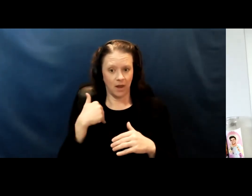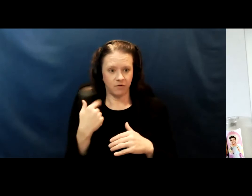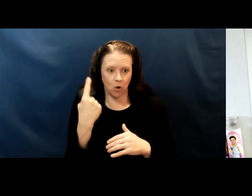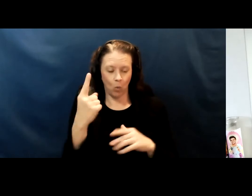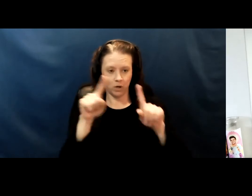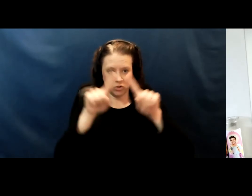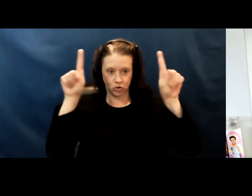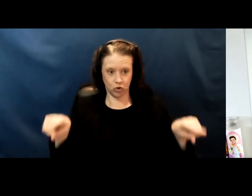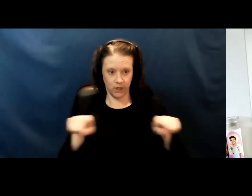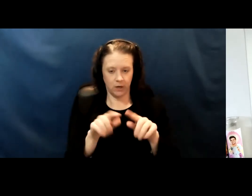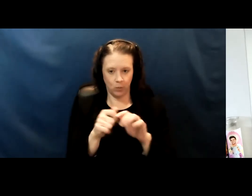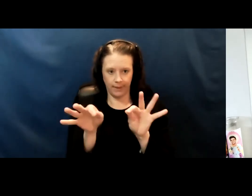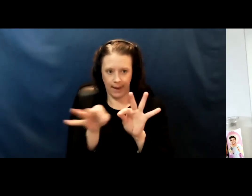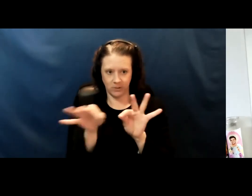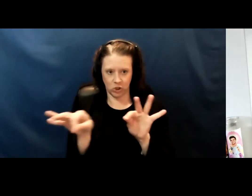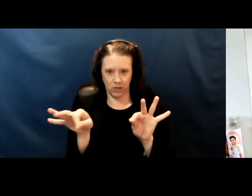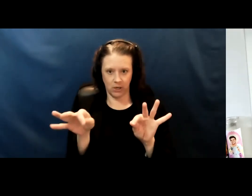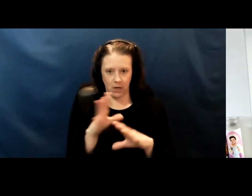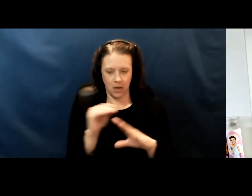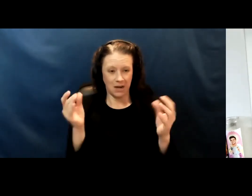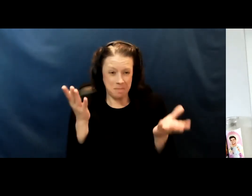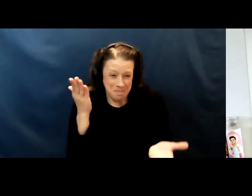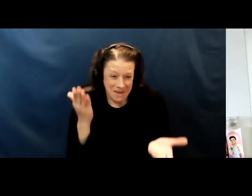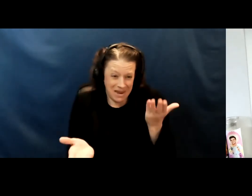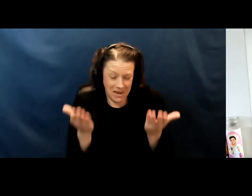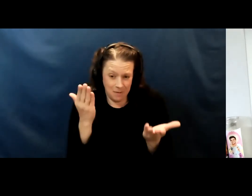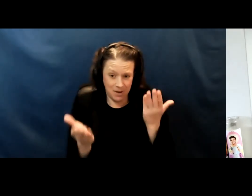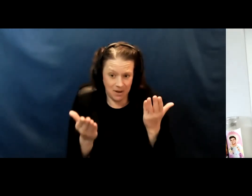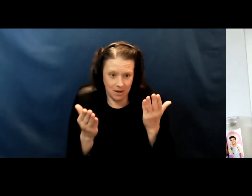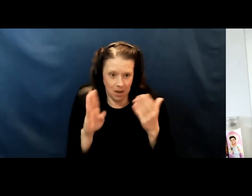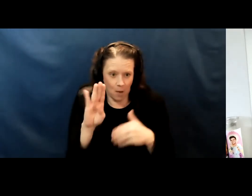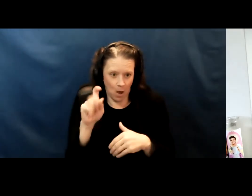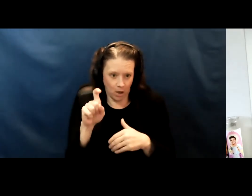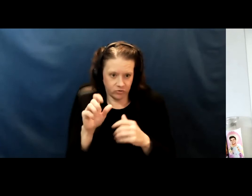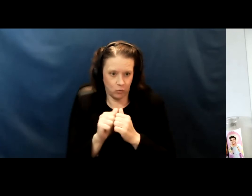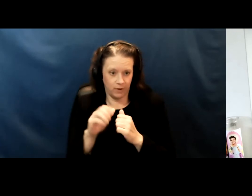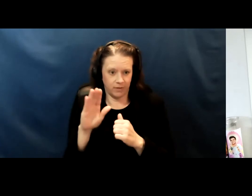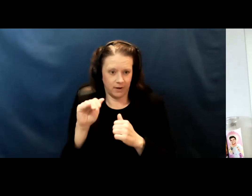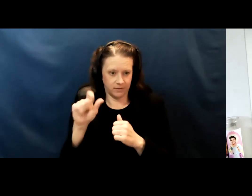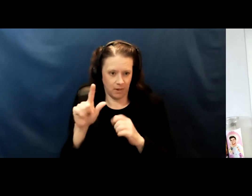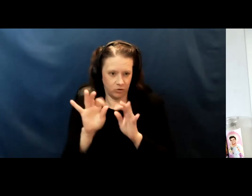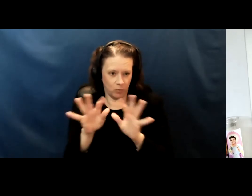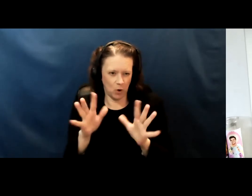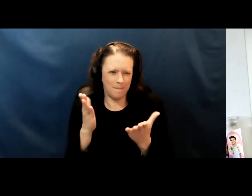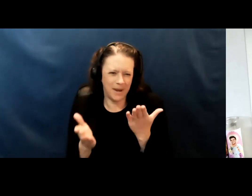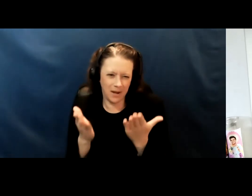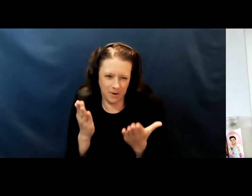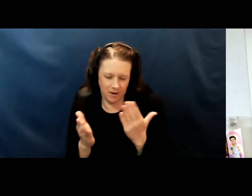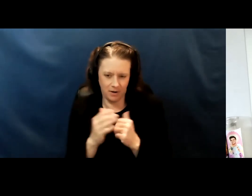the livestreaming, you could have as many screens as you want.